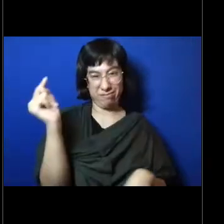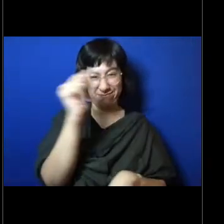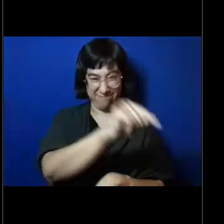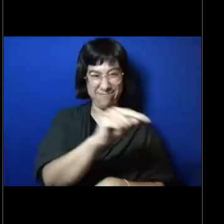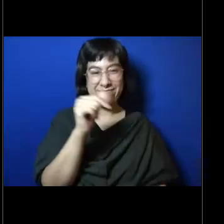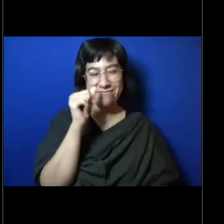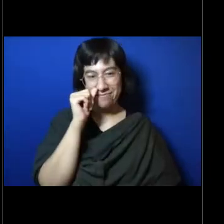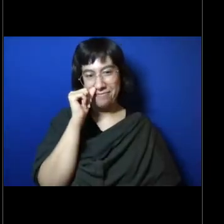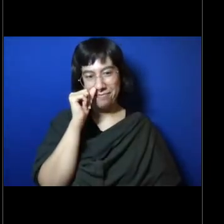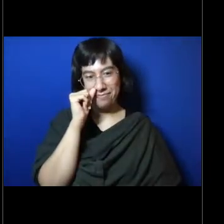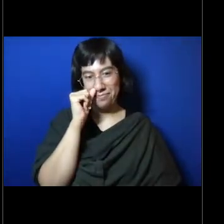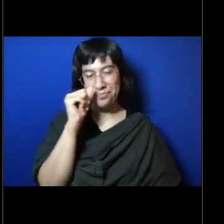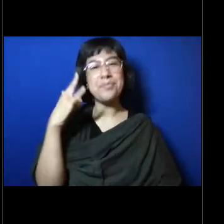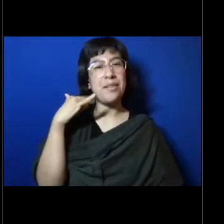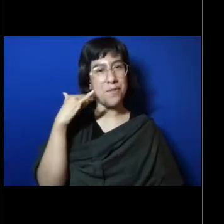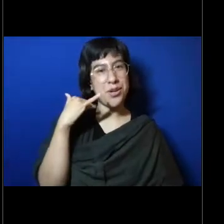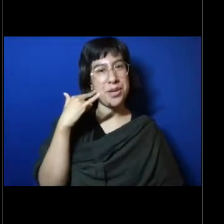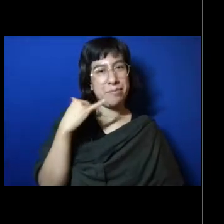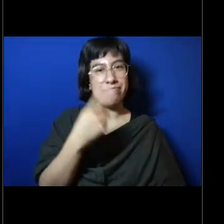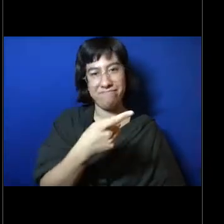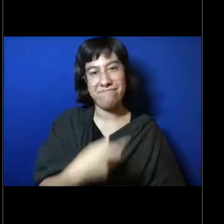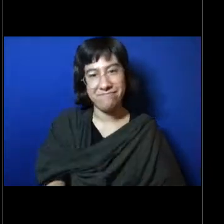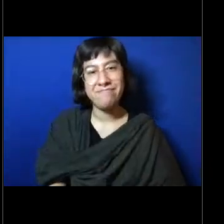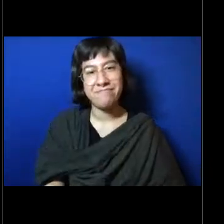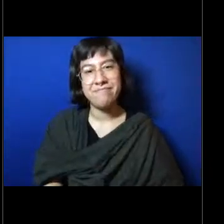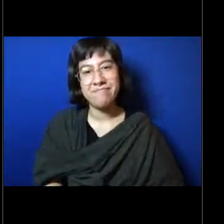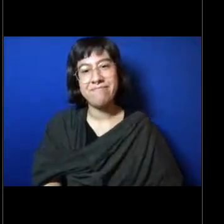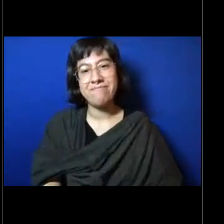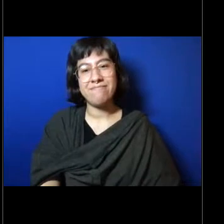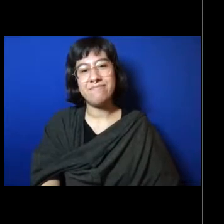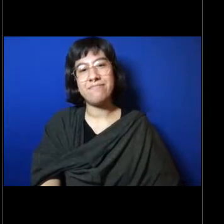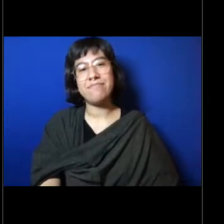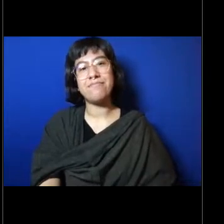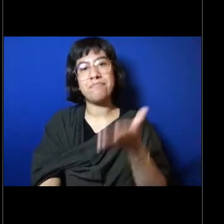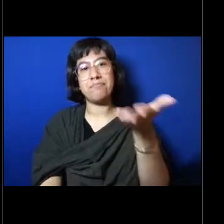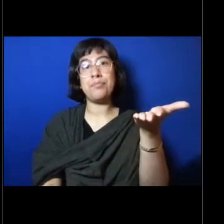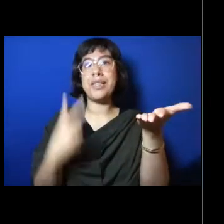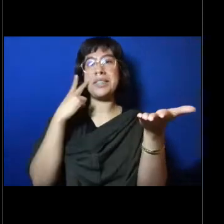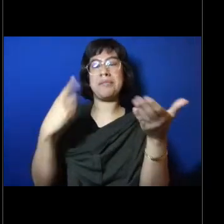to California. And so here I am now in California.